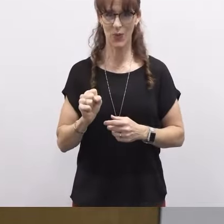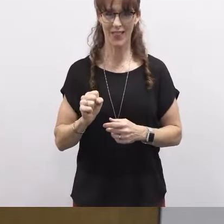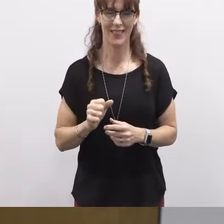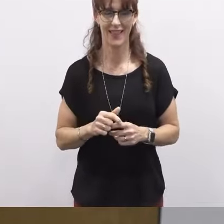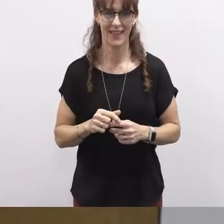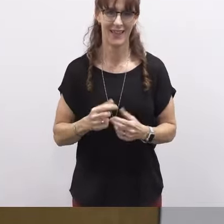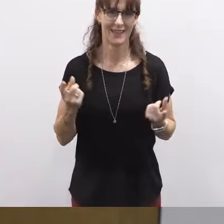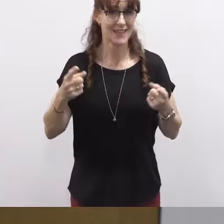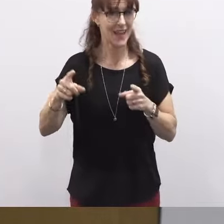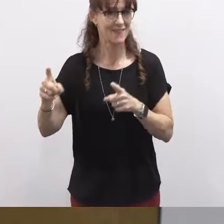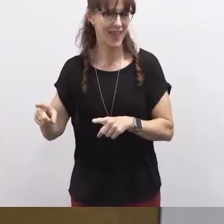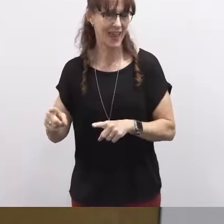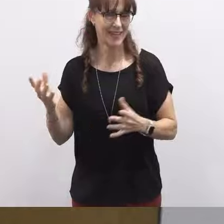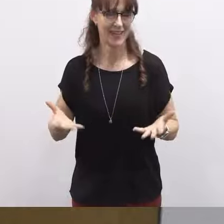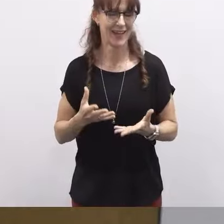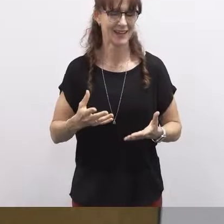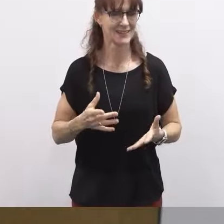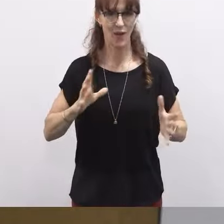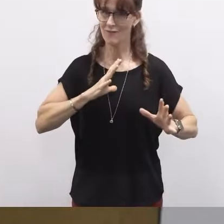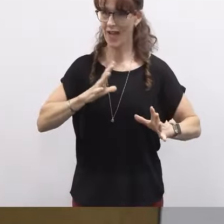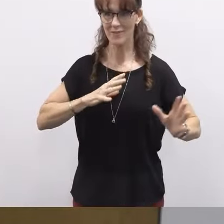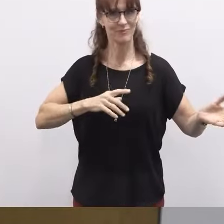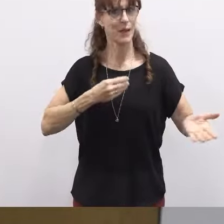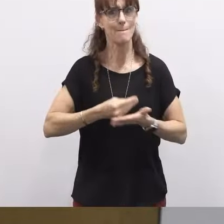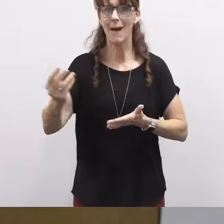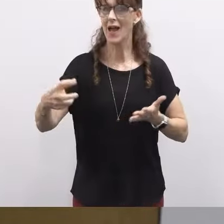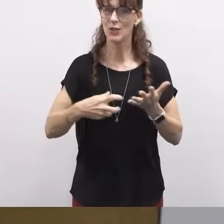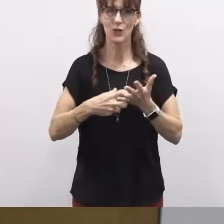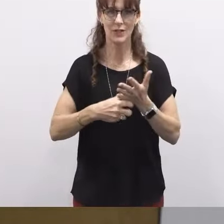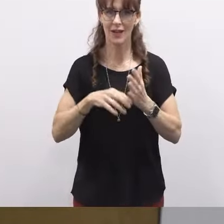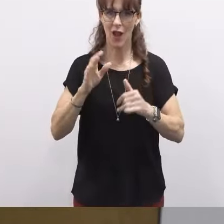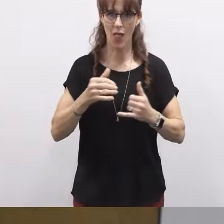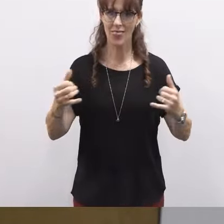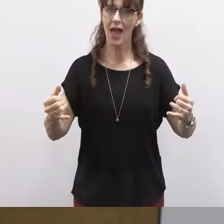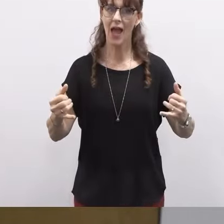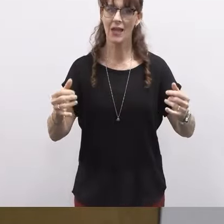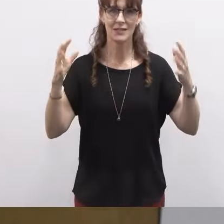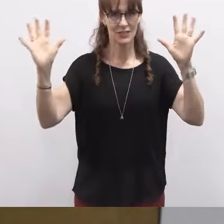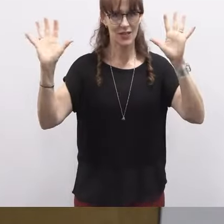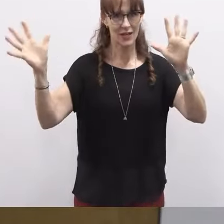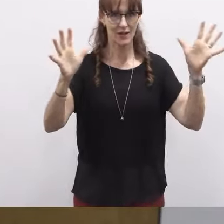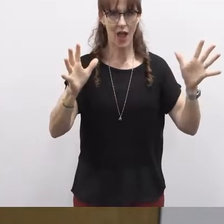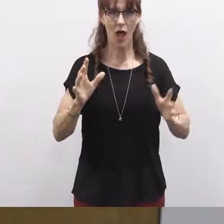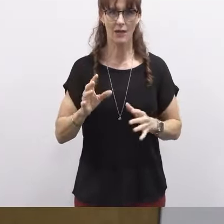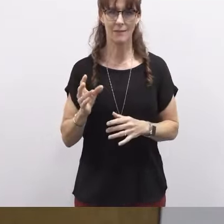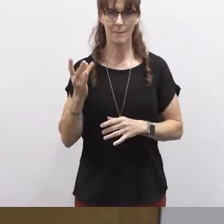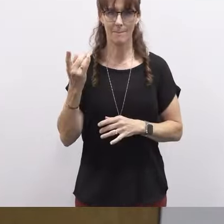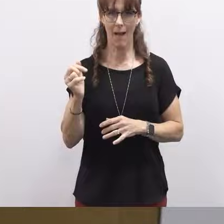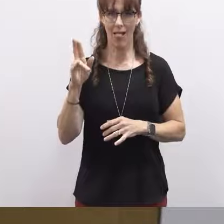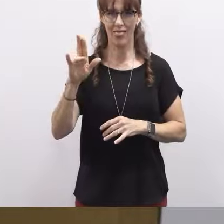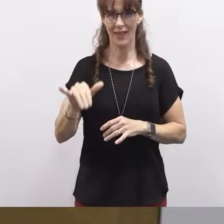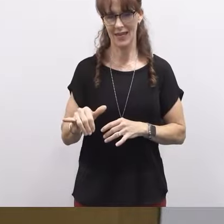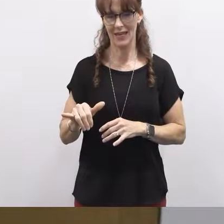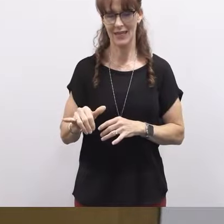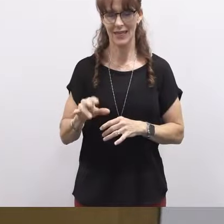So feel free to purchase your tickets online, to cheer on Poly as they too are in the semi-finals this week.